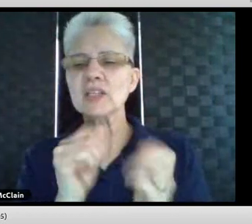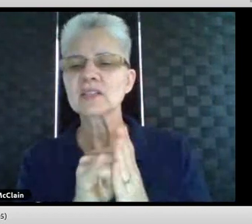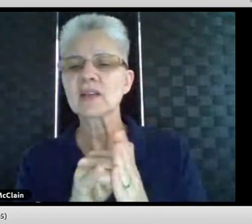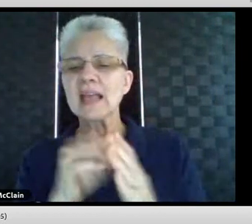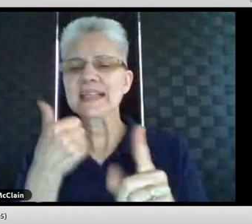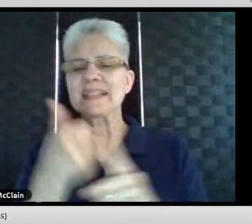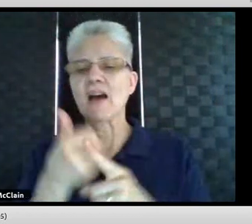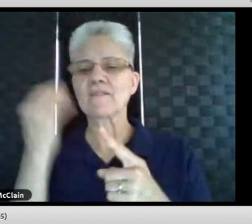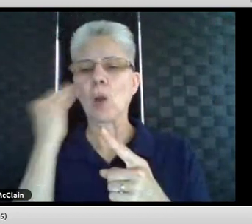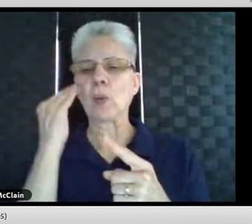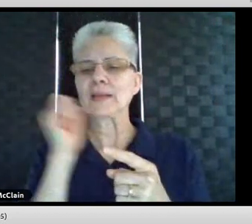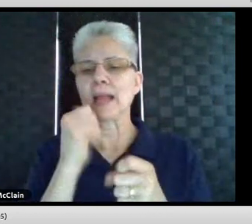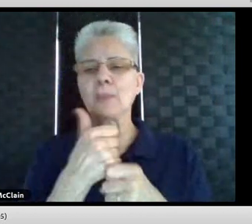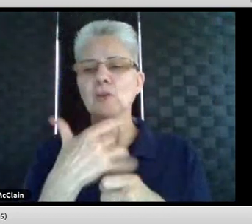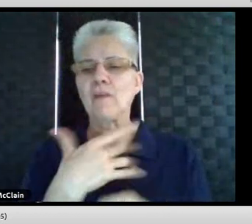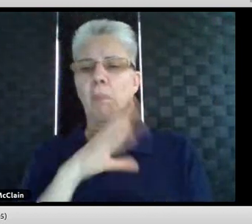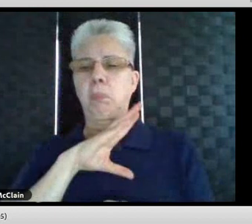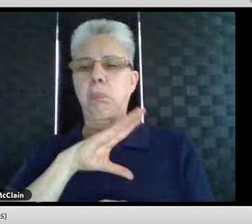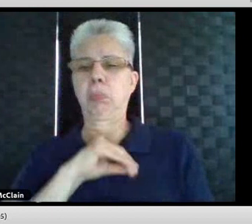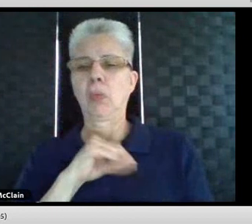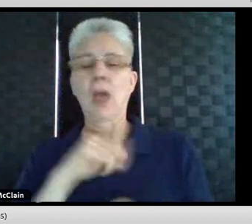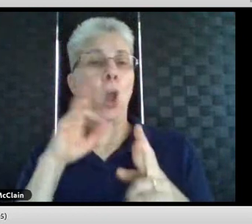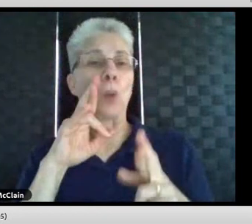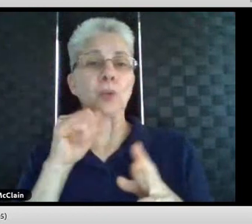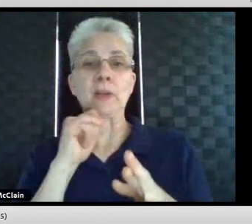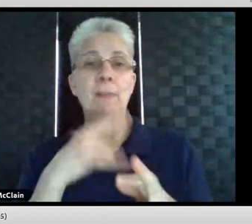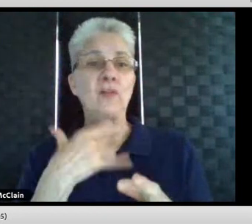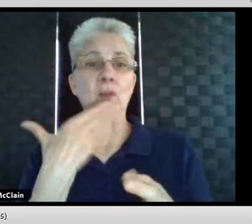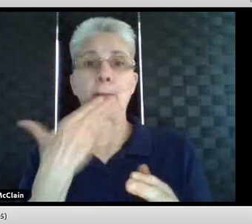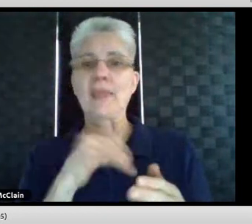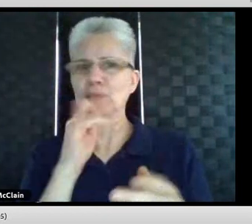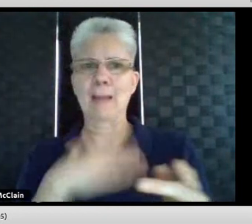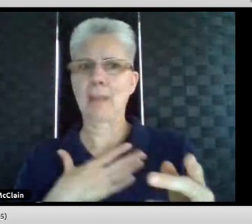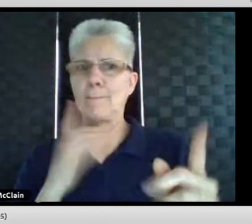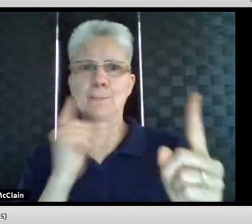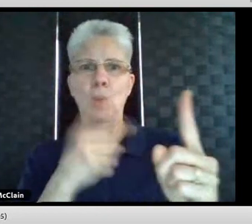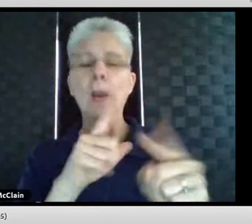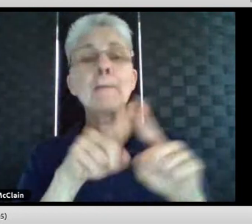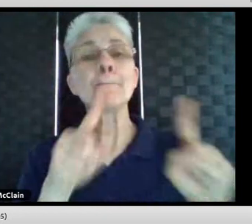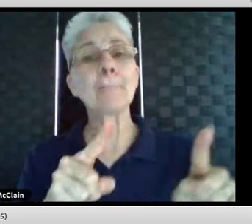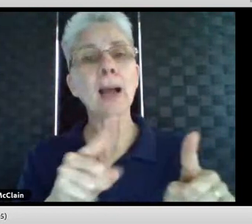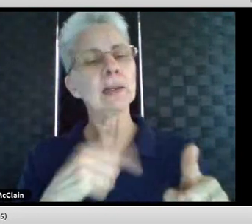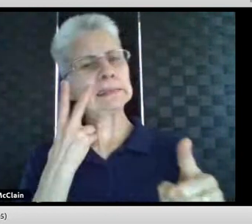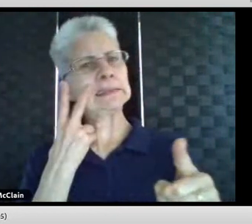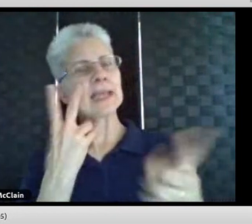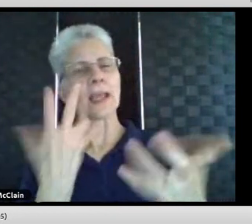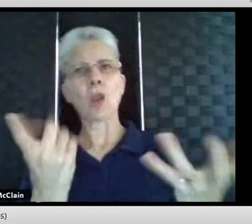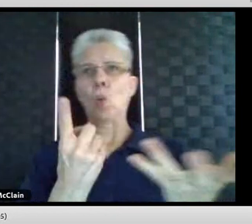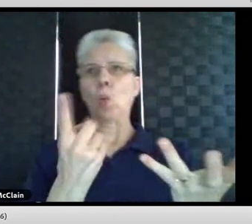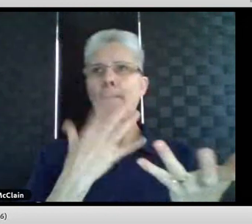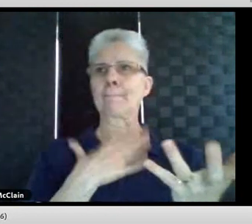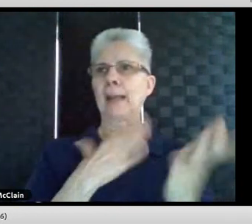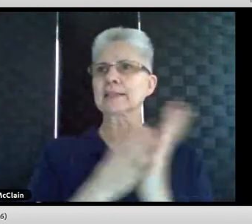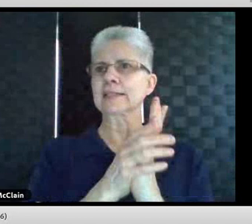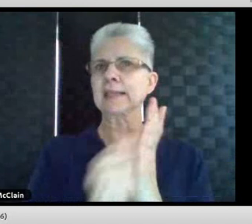It's not to make you feel bad. Hopefully I didn't make you feel bad. That wasn't my point, but just to kind of see, "Where am I? What do I need to work on?"